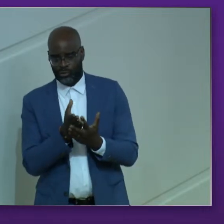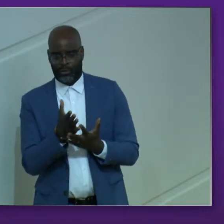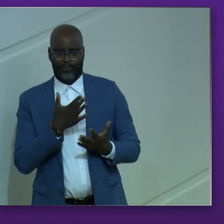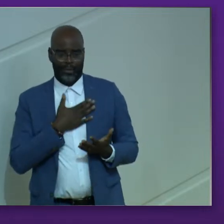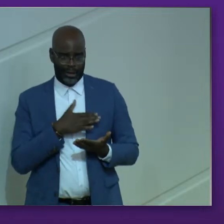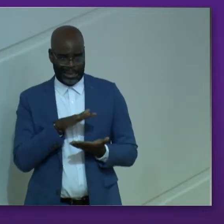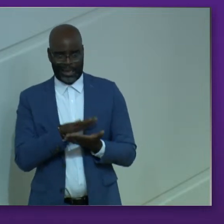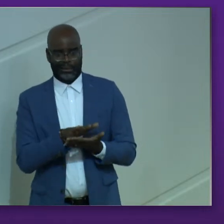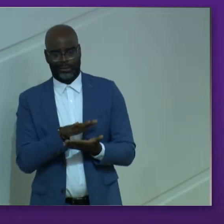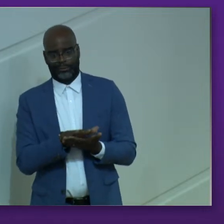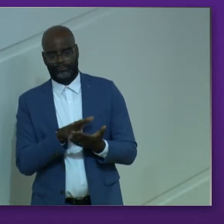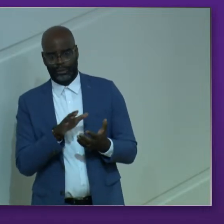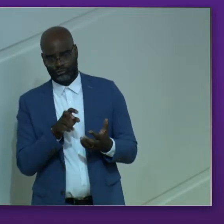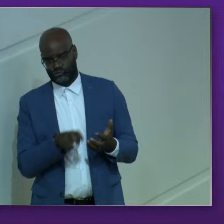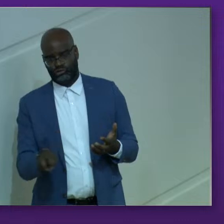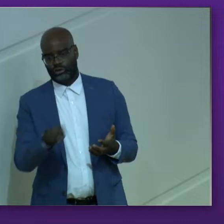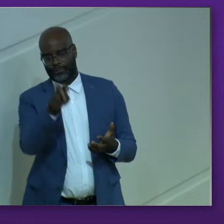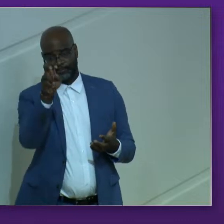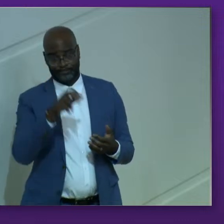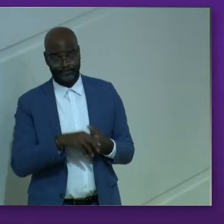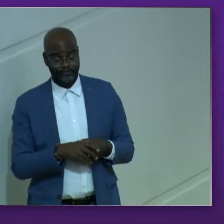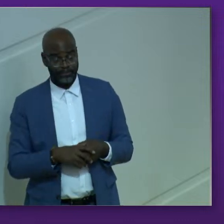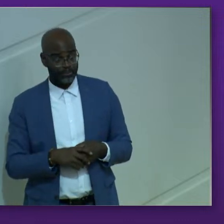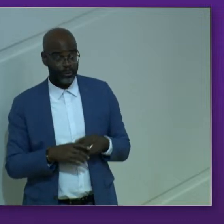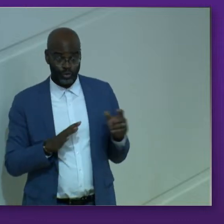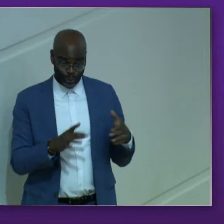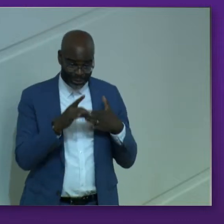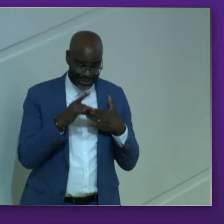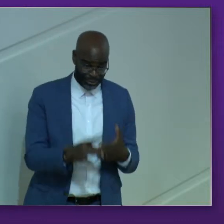FACULTY MEMBERS I RELY ON TO GUIDE ME THROUGH MY ACADEMIC